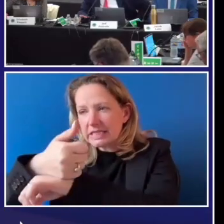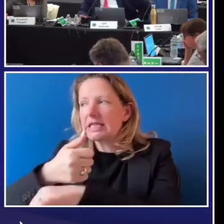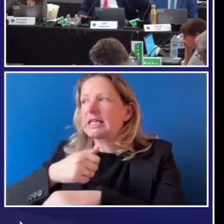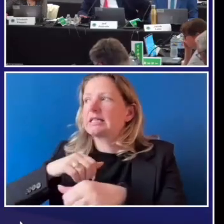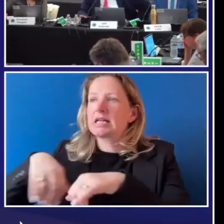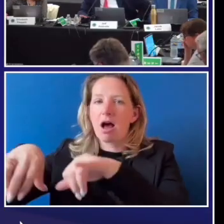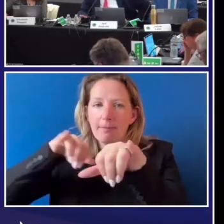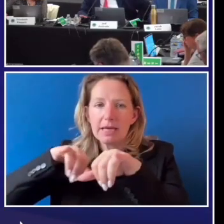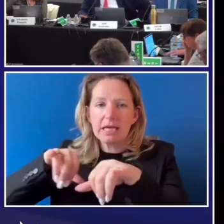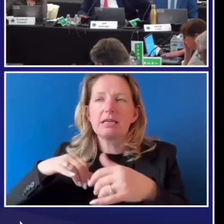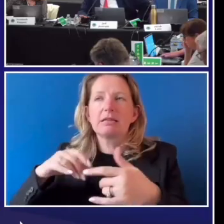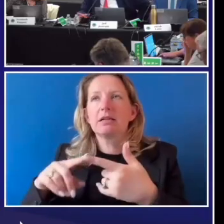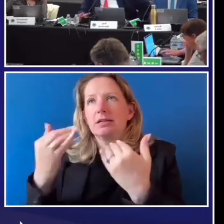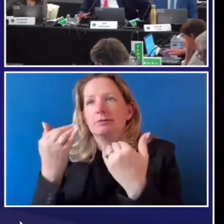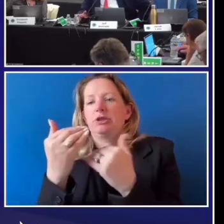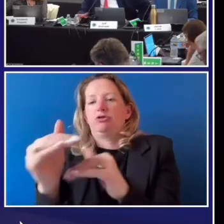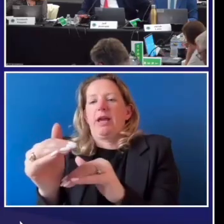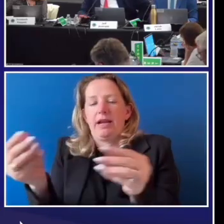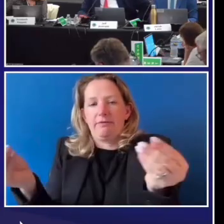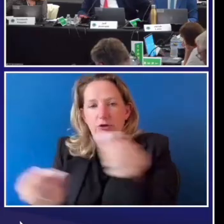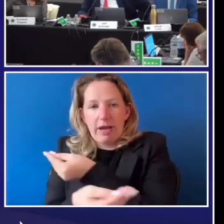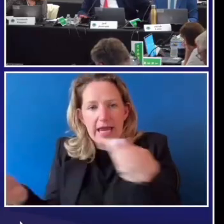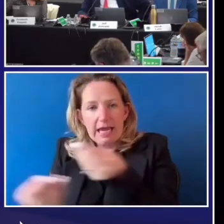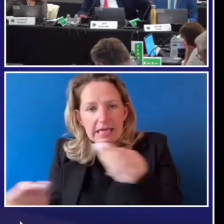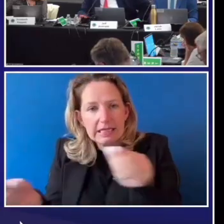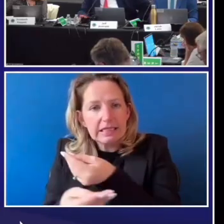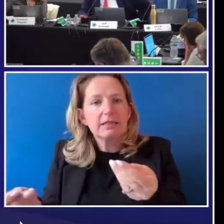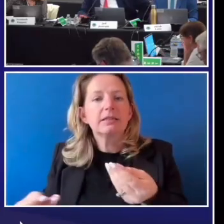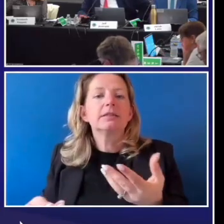agents, you know, uh, actions taken by uh, nonprofit agencies.